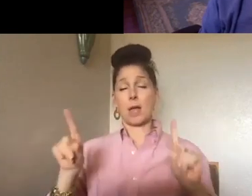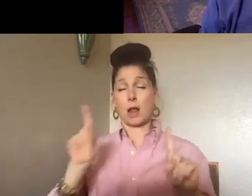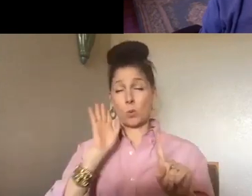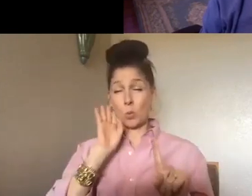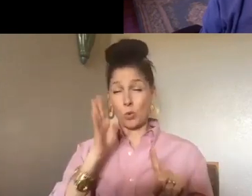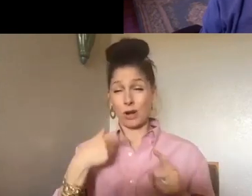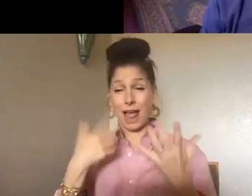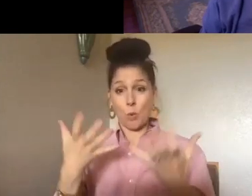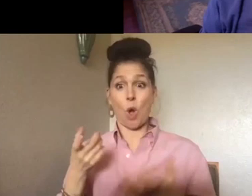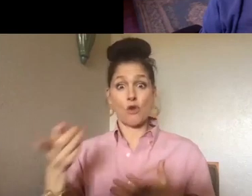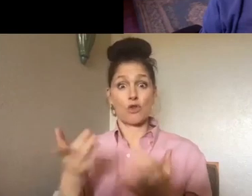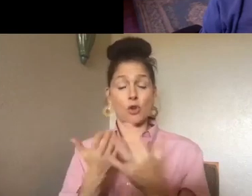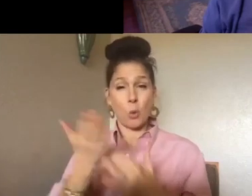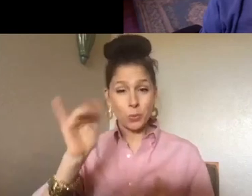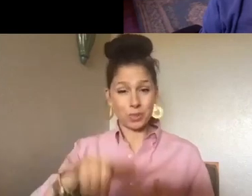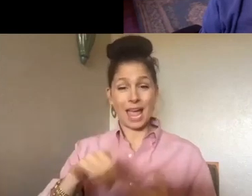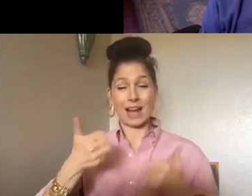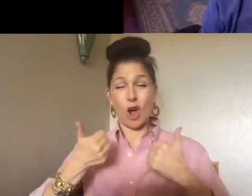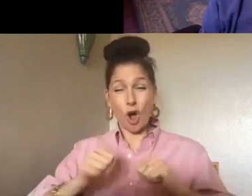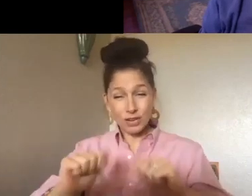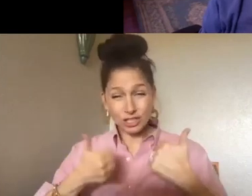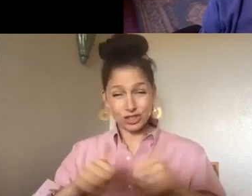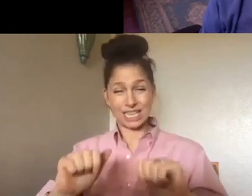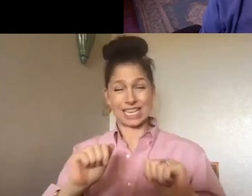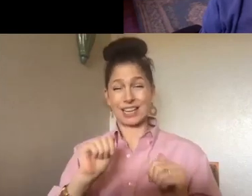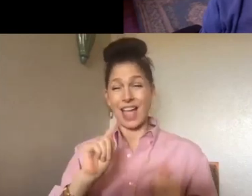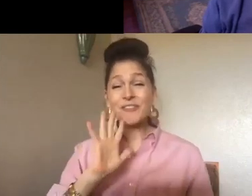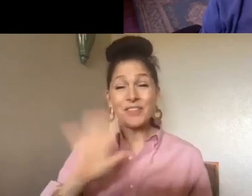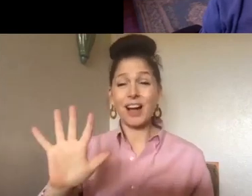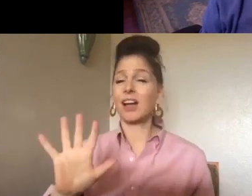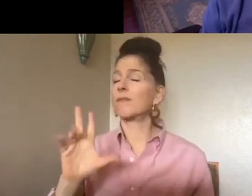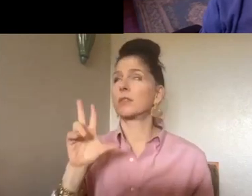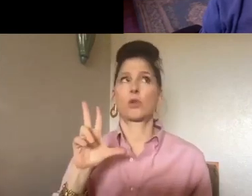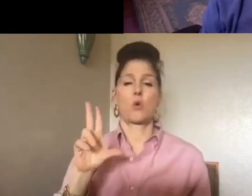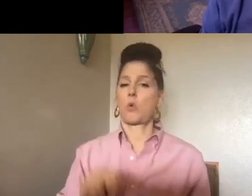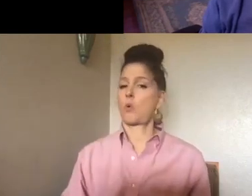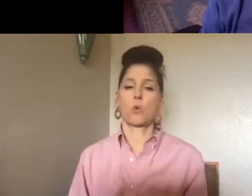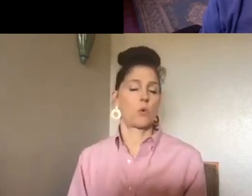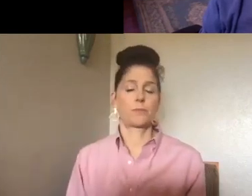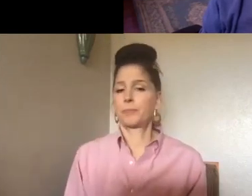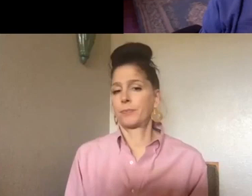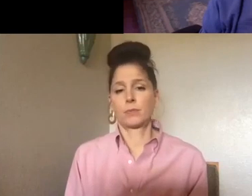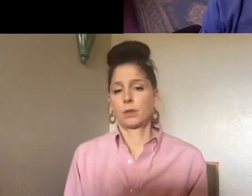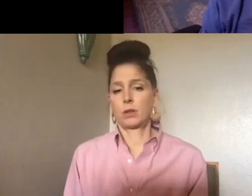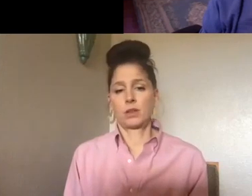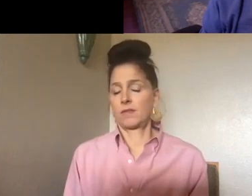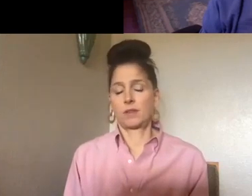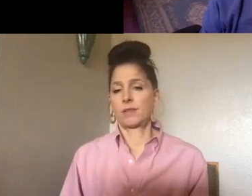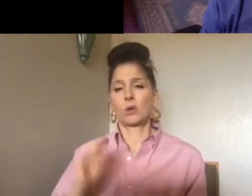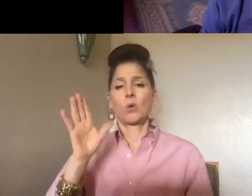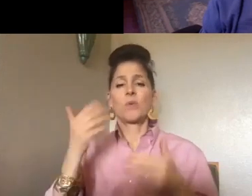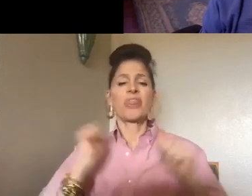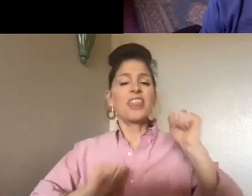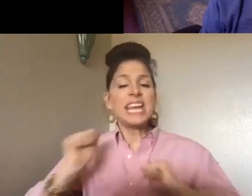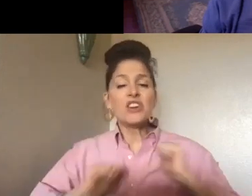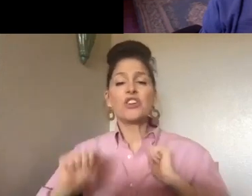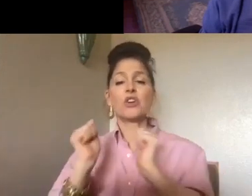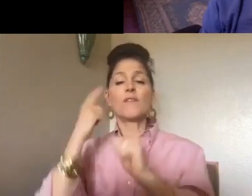but would I let her go through that, the audition at five? No, no. Or, I mean like the theater,